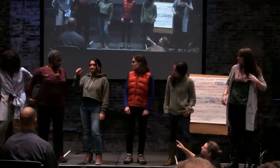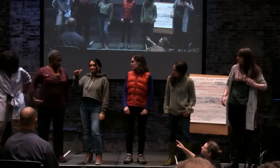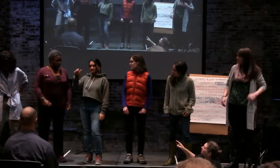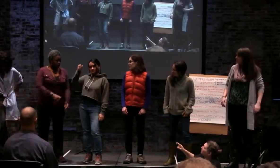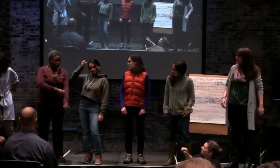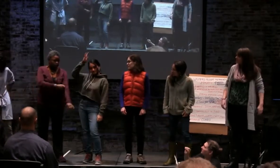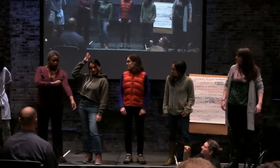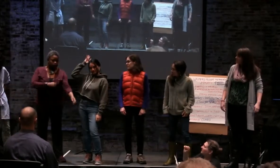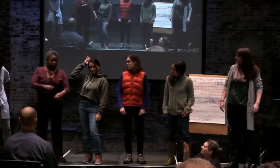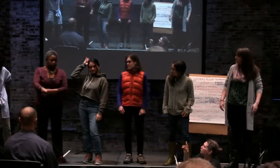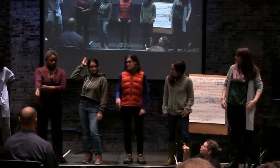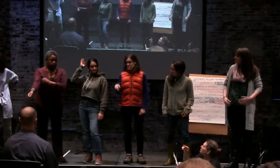I am Sabina.